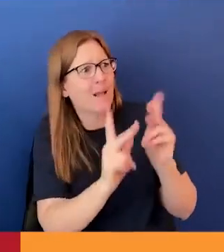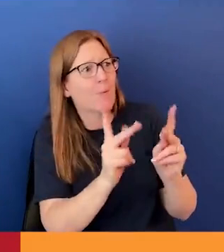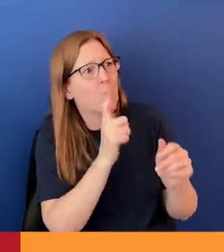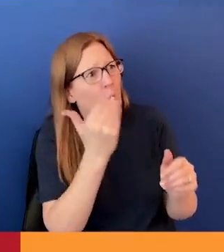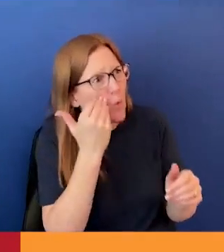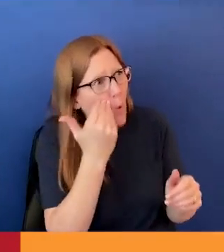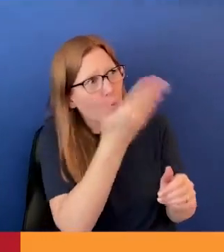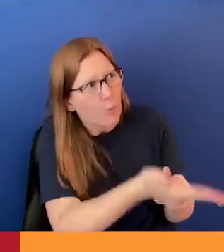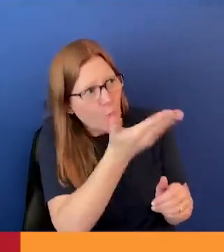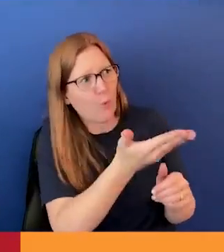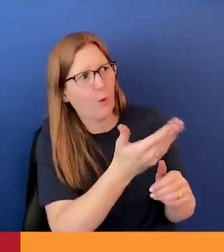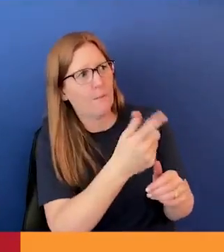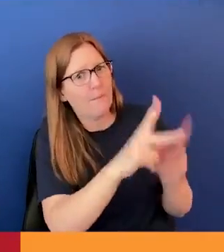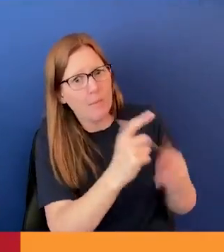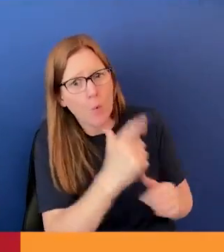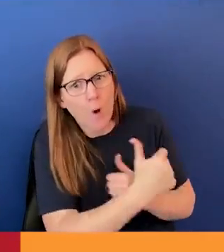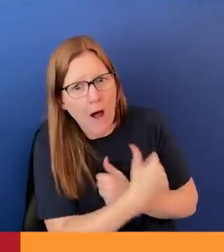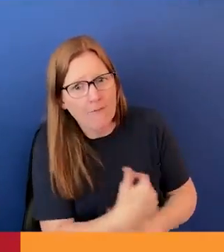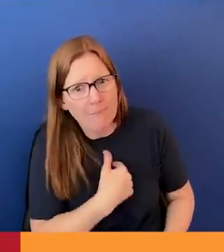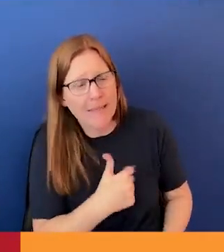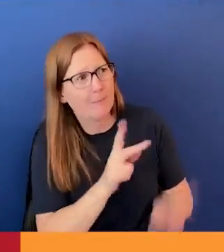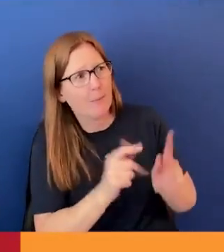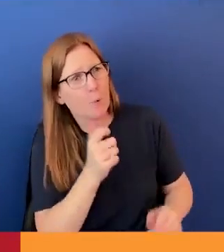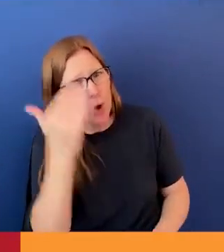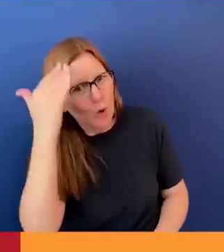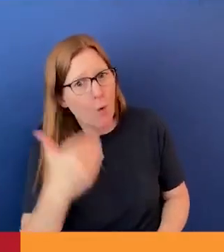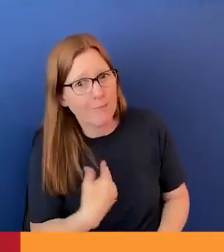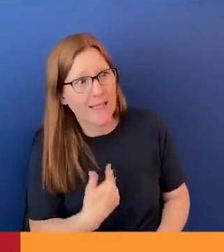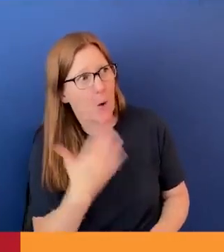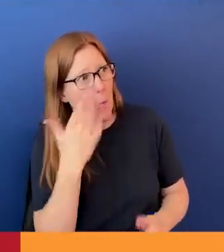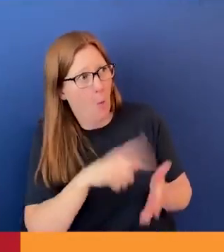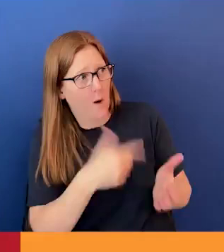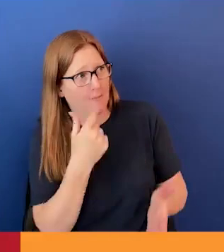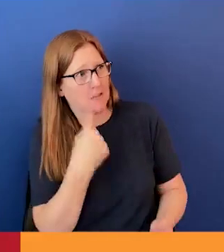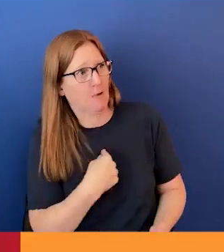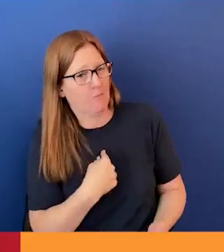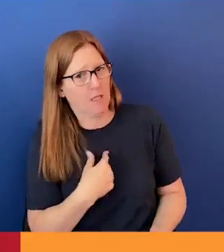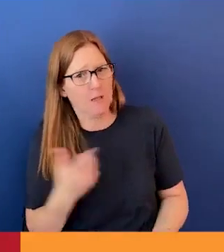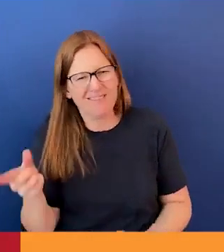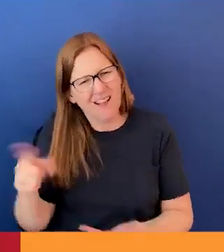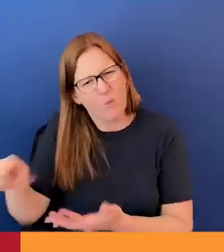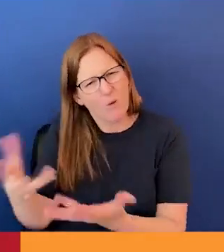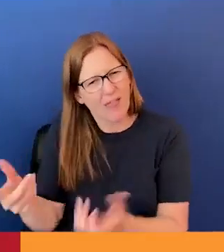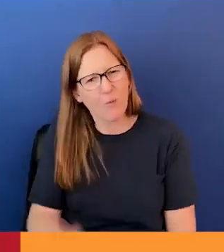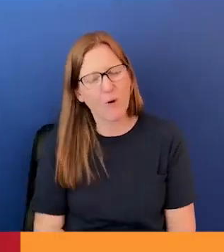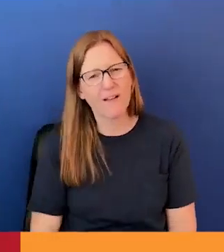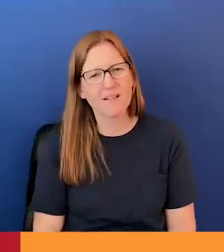I love, people who know me and know what's best for me. And, that's what feels good.